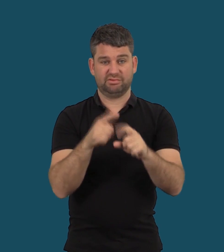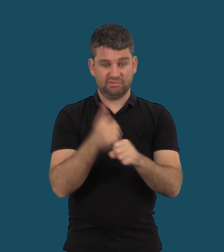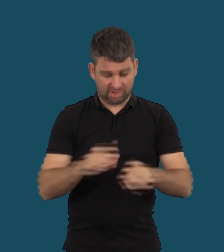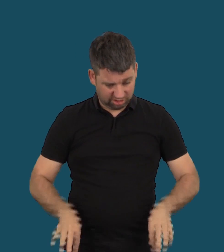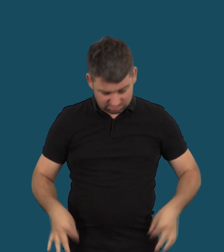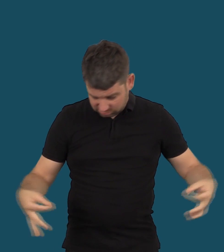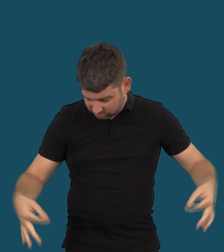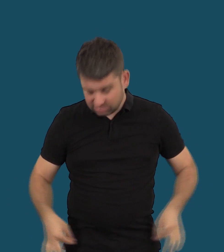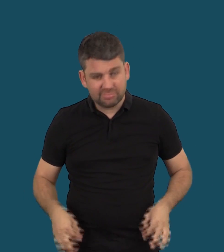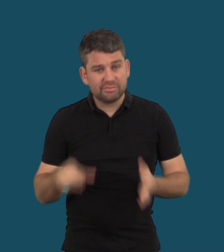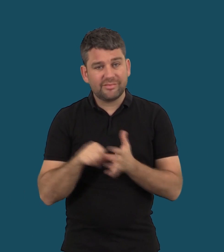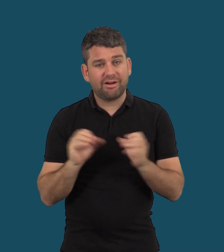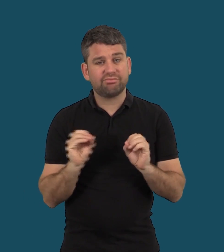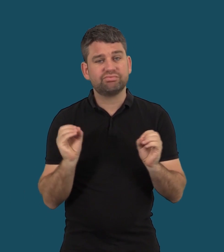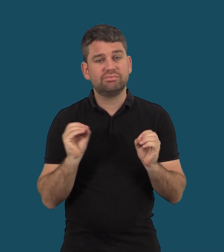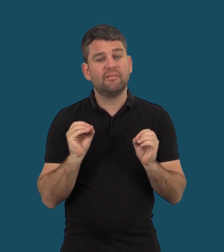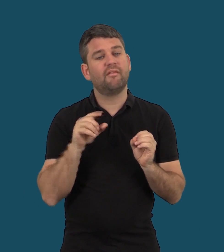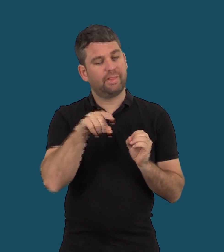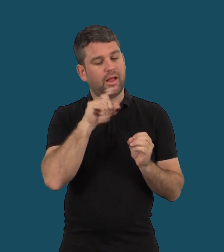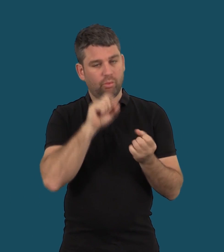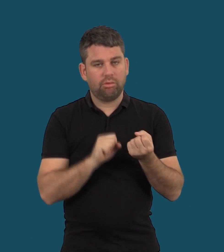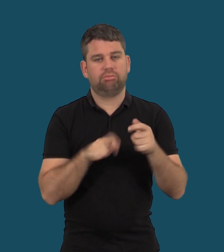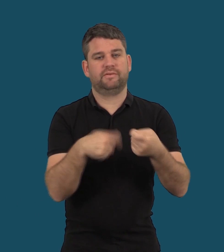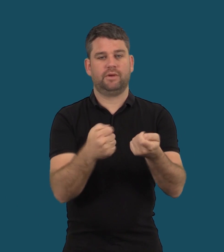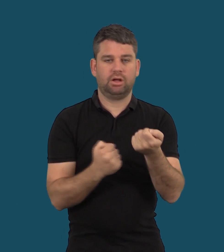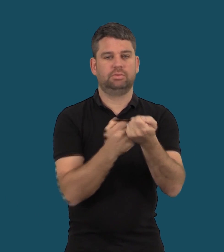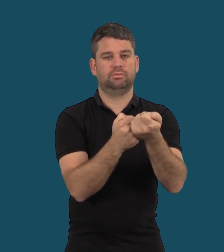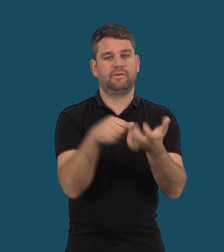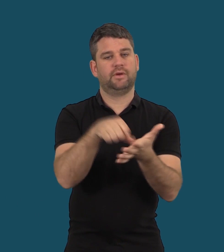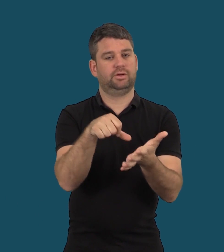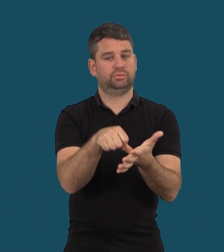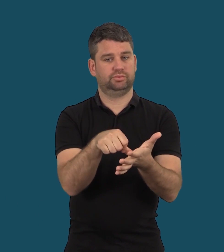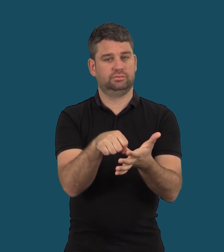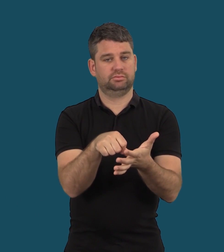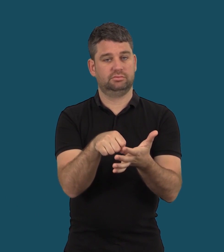This support may include financial assistance,